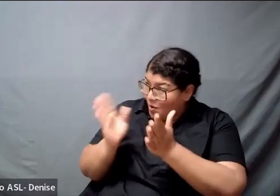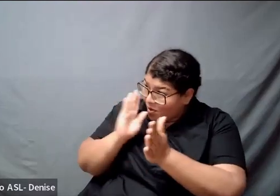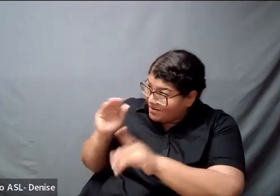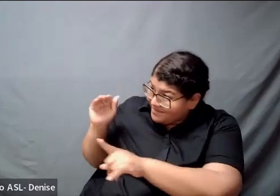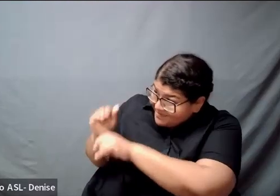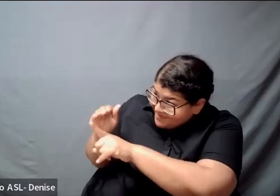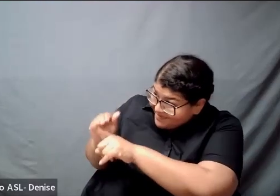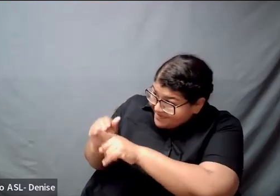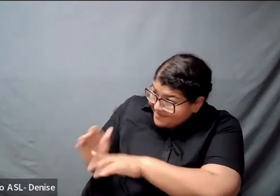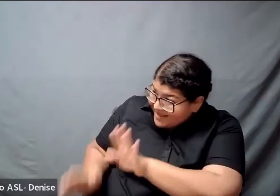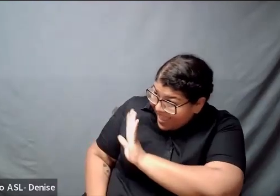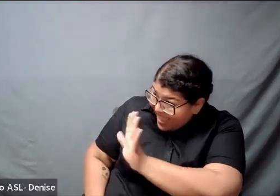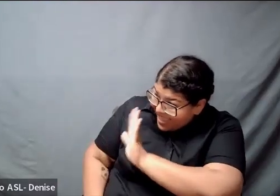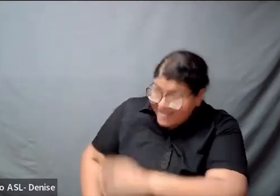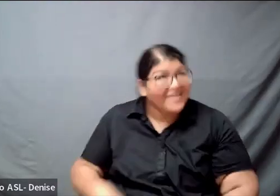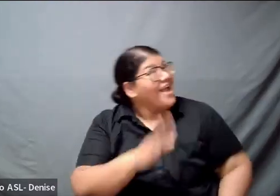Hi, I'm a book. Hi, I'm a book. Yeah,